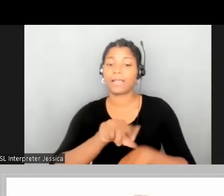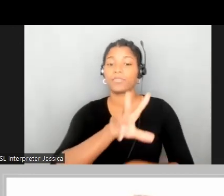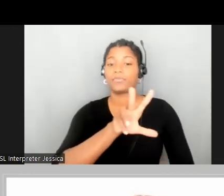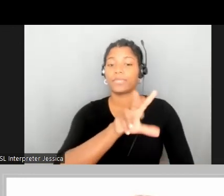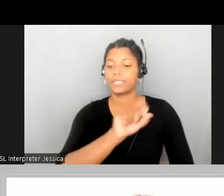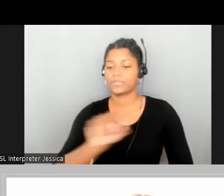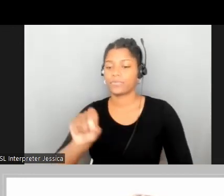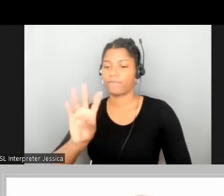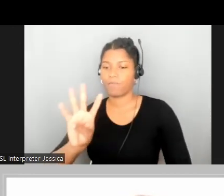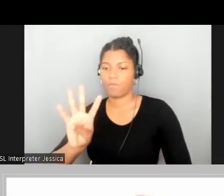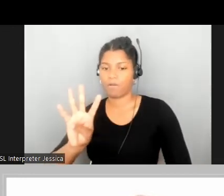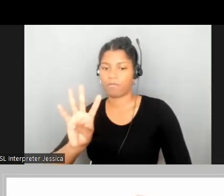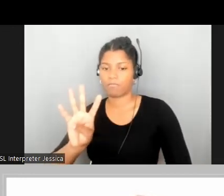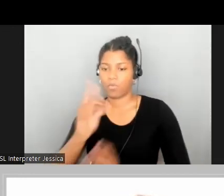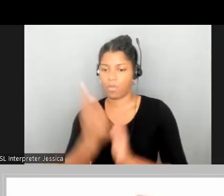time. Continuums of care.